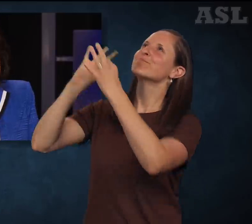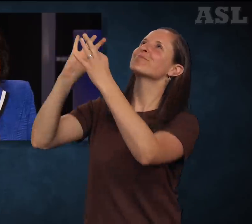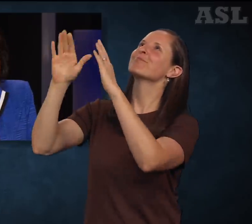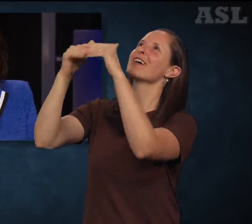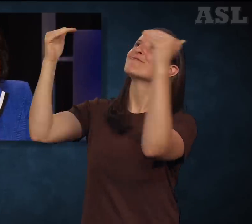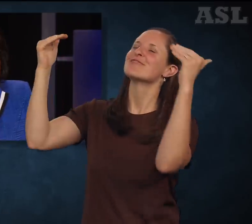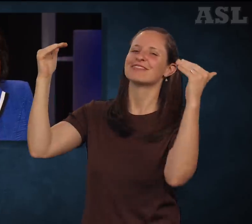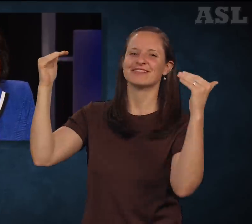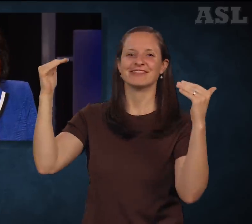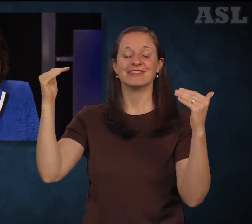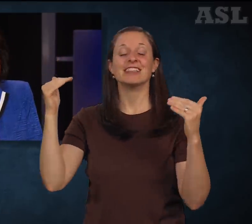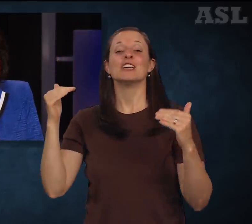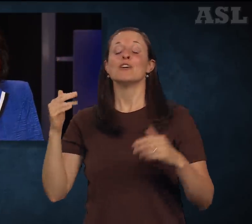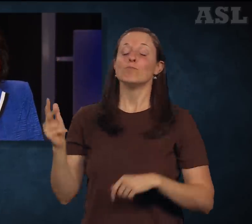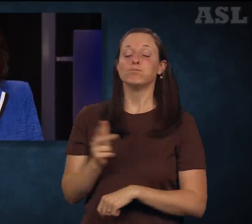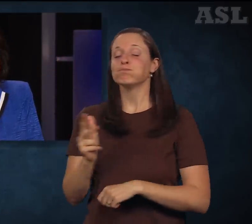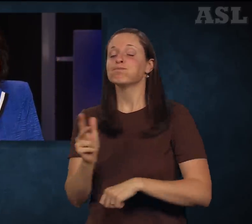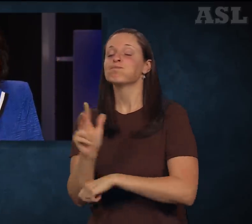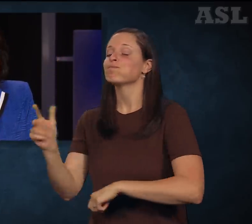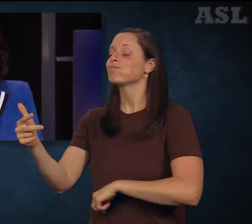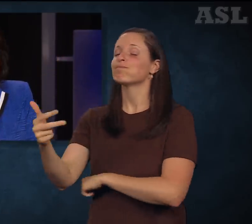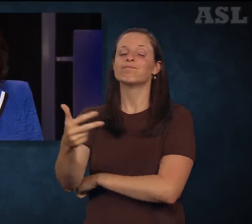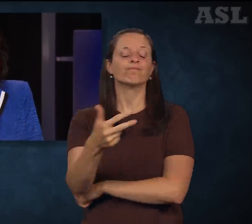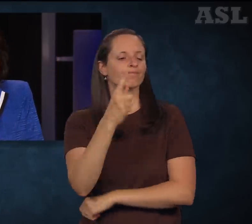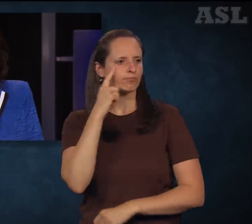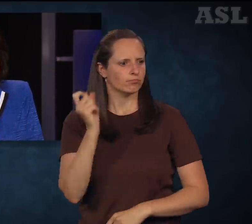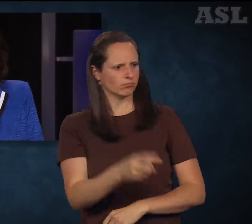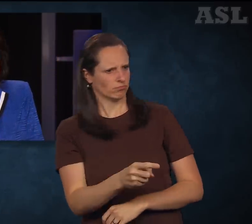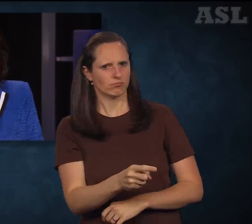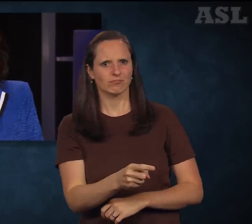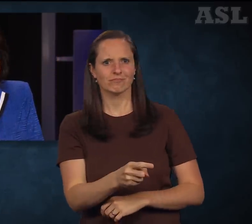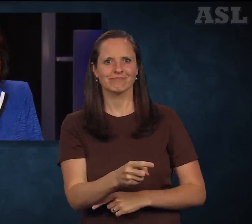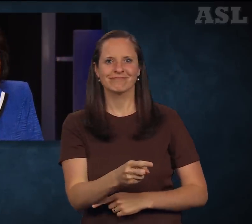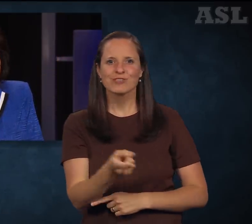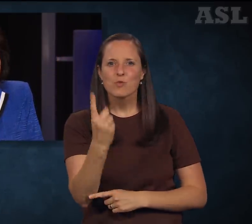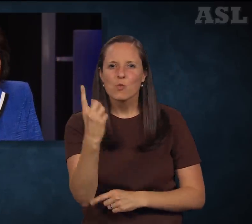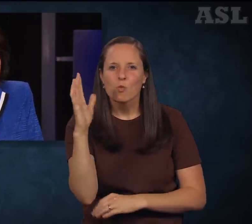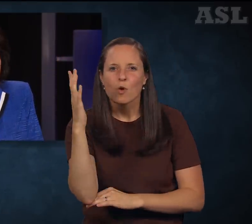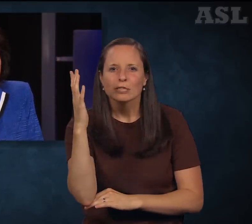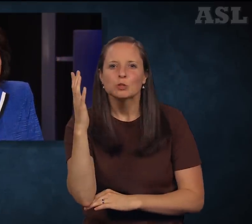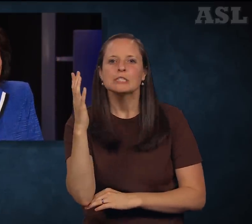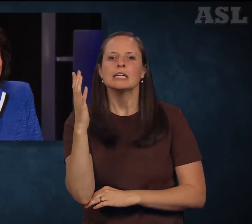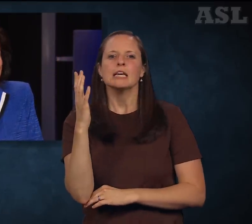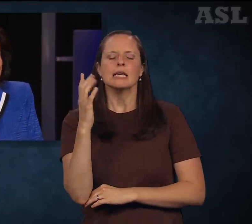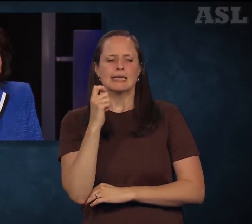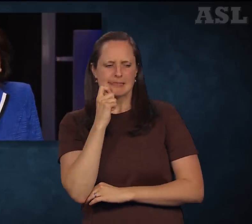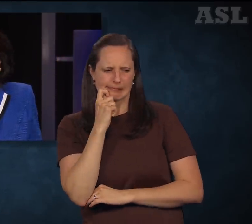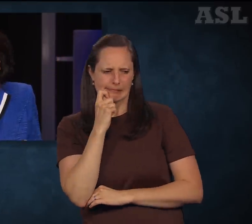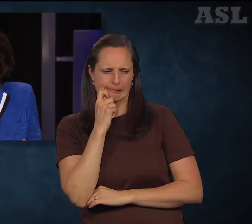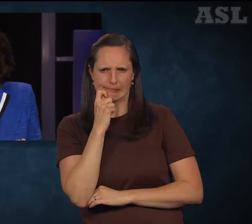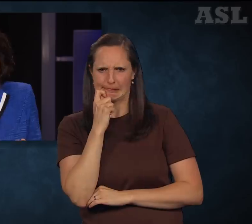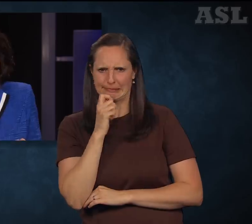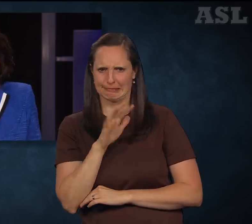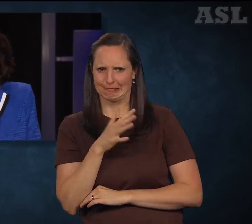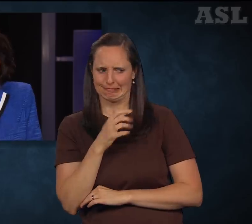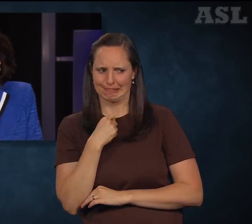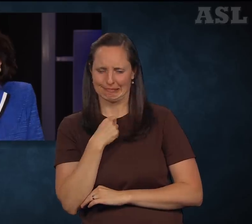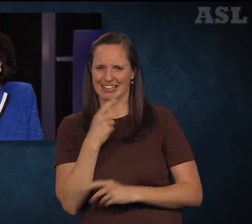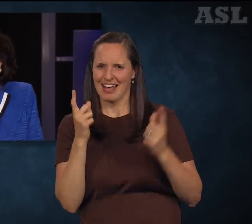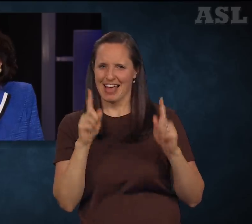THAT WERE GOLDEN AND GORGEOUS, TALL AND STRAIGHT, ALL REACHING TO HEAVEN.